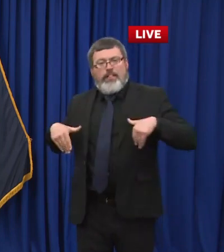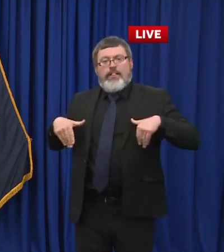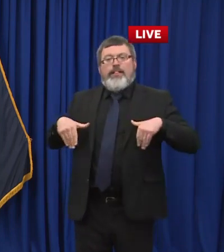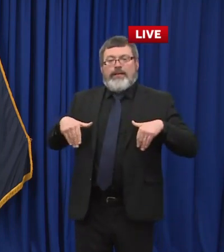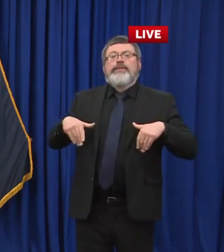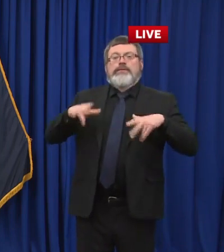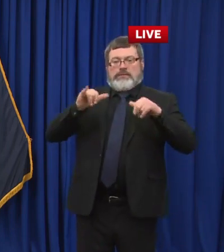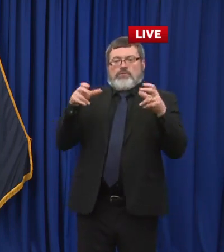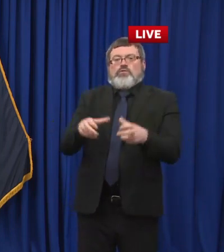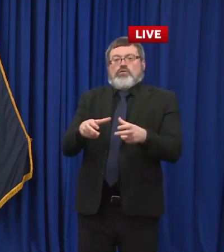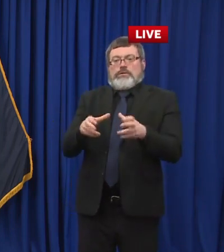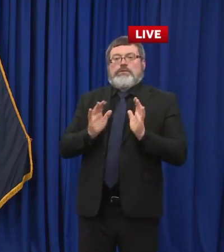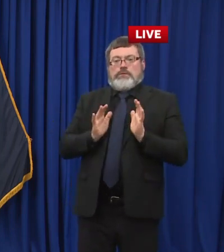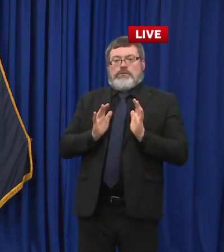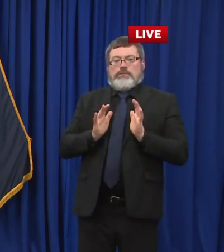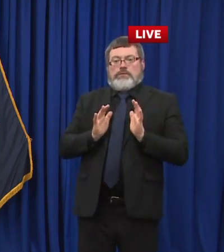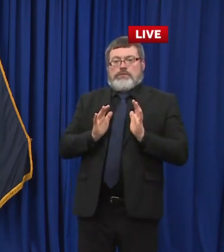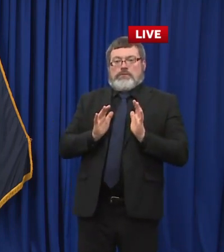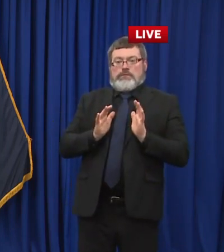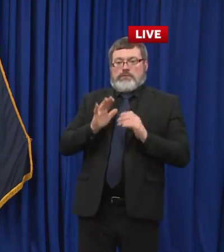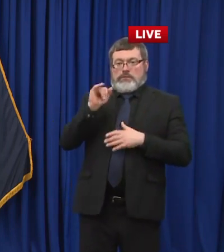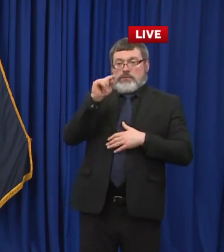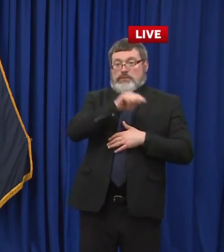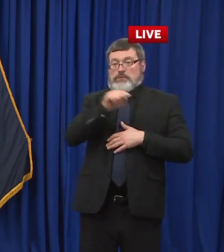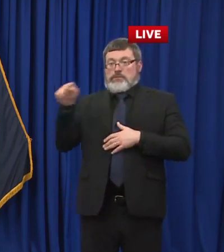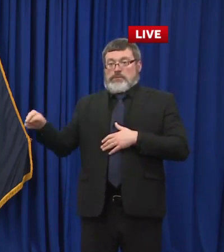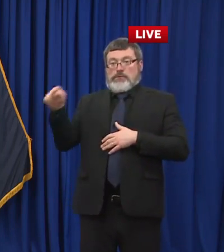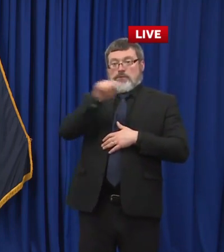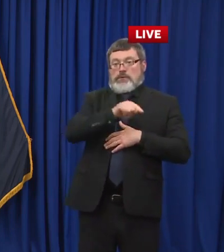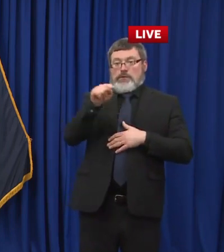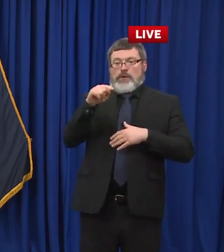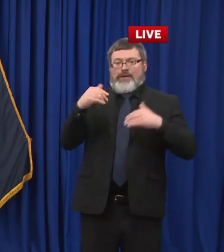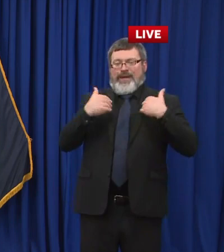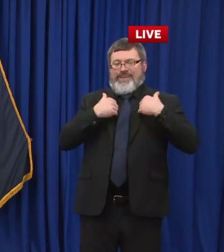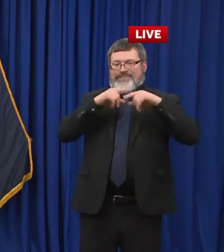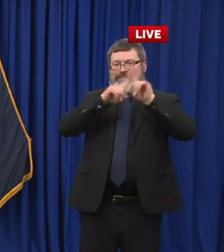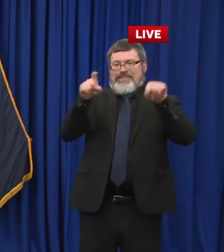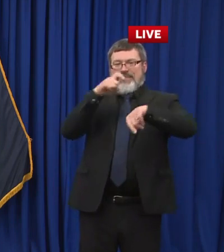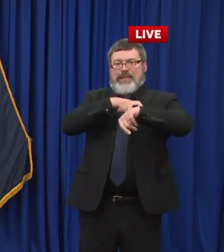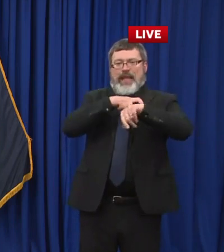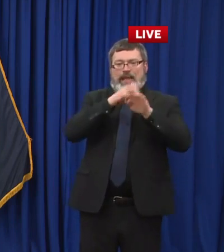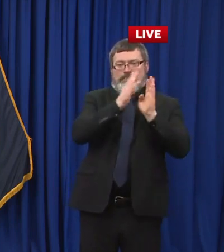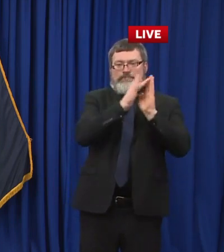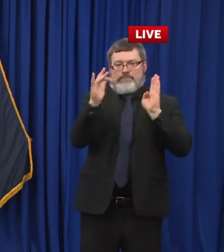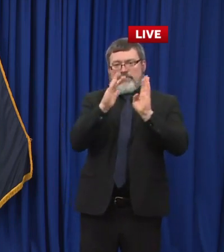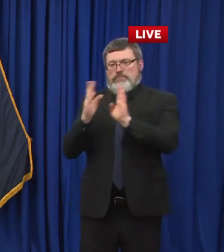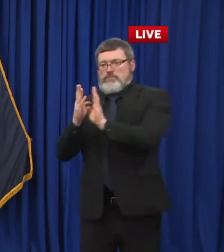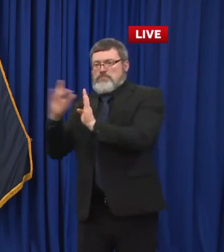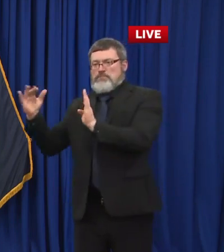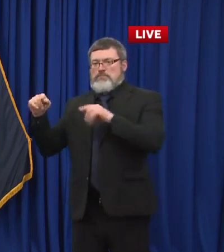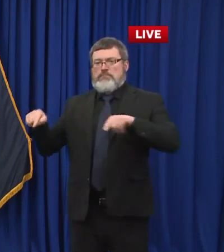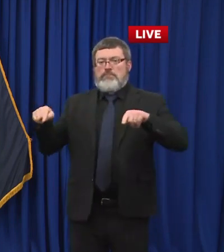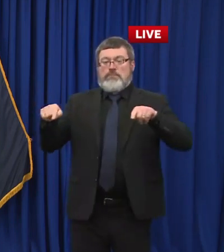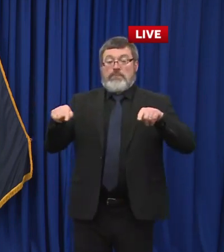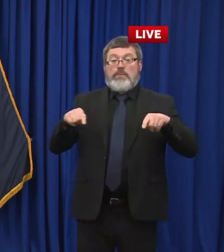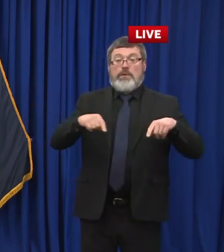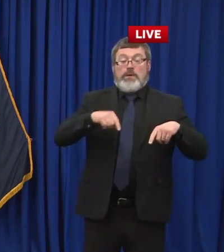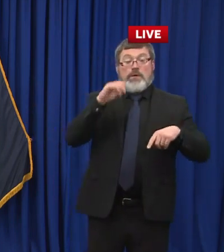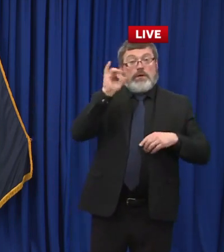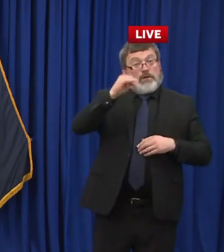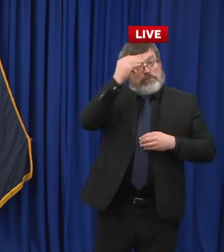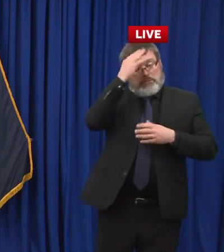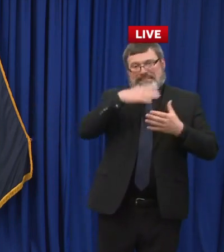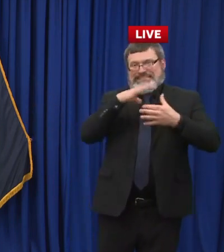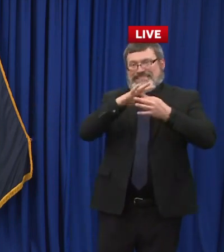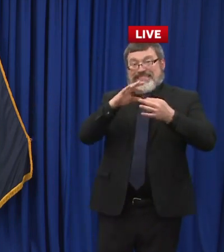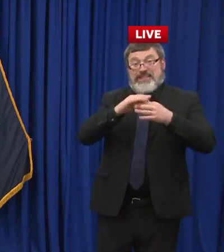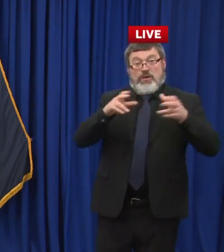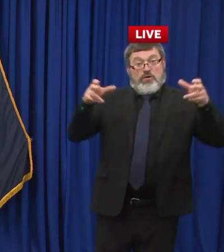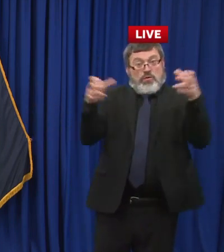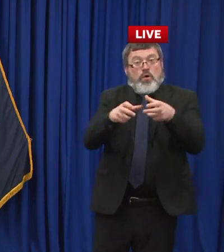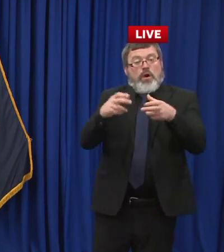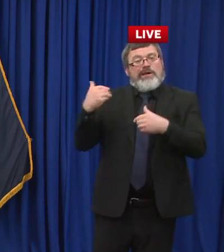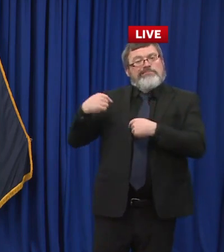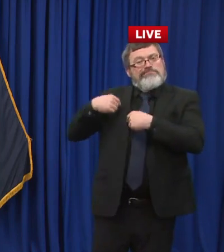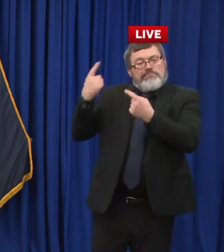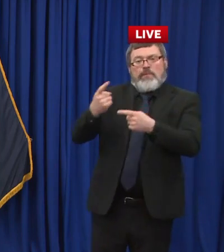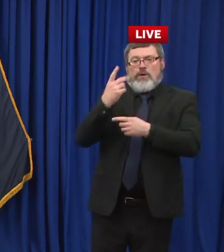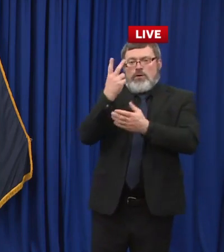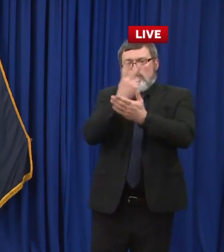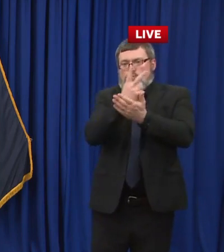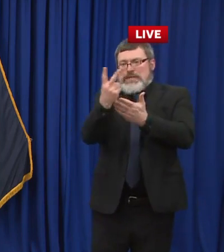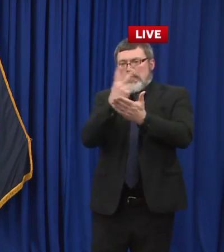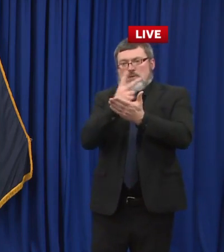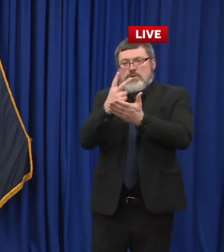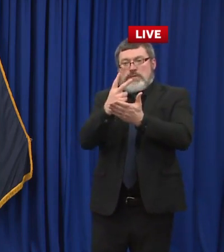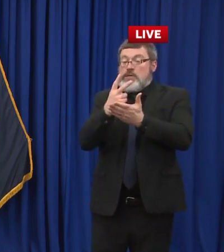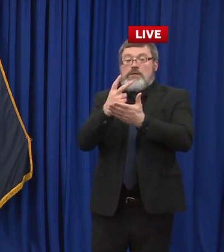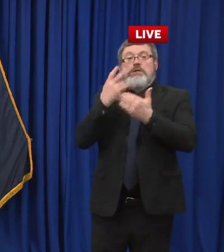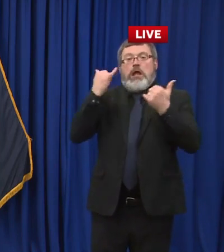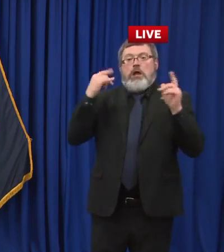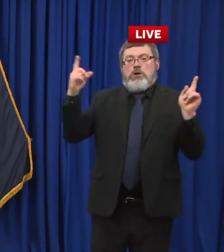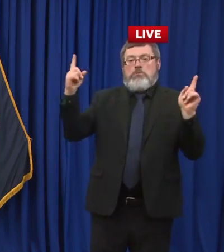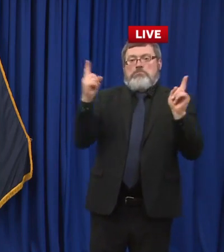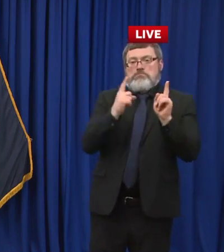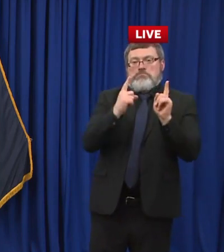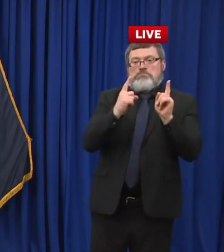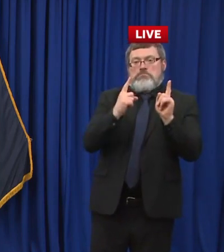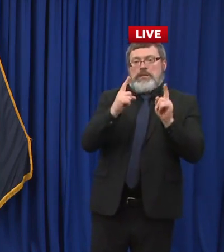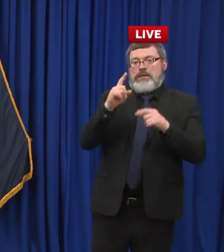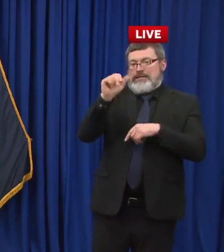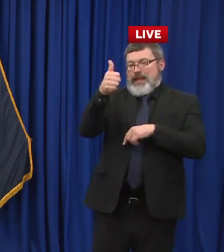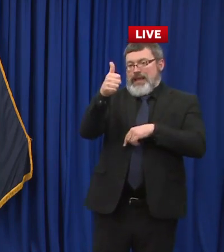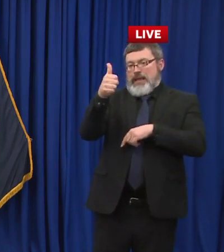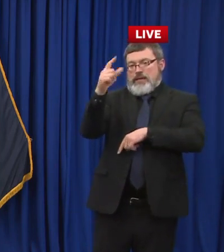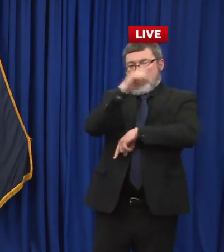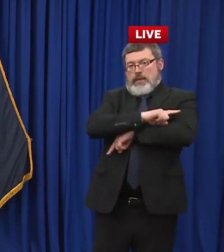UP UNTIL TODAY, THE TWO TIME PERIODS FOR ISOLATION AND QUARANTINE HAVE BEEN DIFFERENT, BUT WE ARE DECREASING THE REQUIRED QUARANTINE PERIOD FOR PEOPLE WHO HAVE POTENTIALLY BEEN